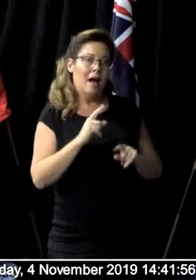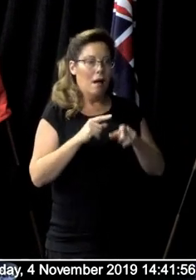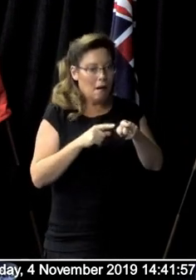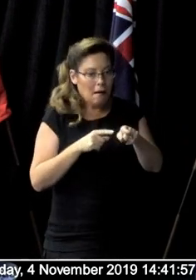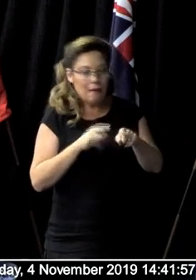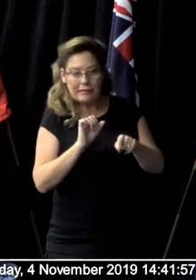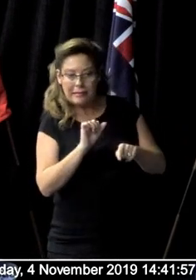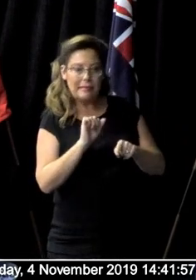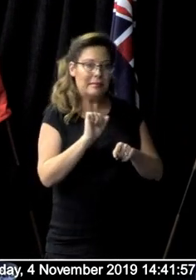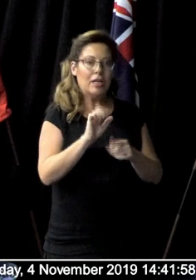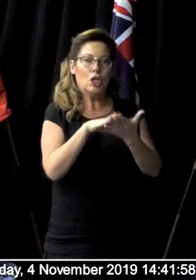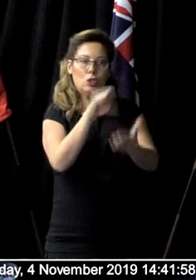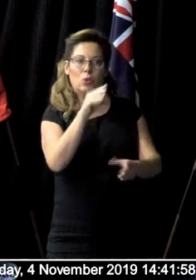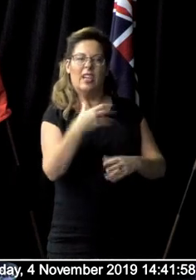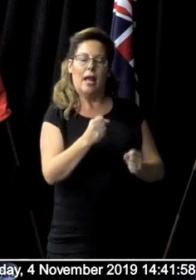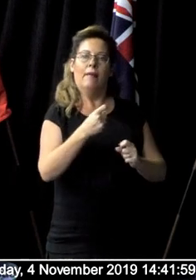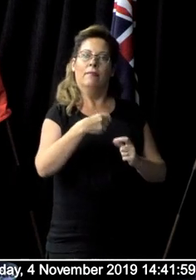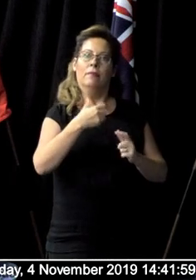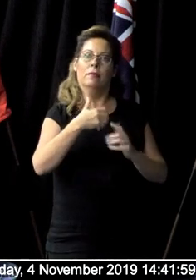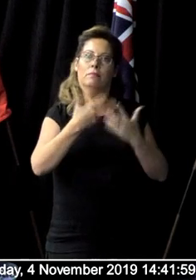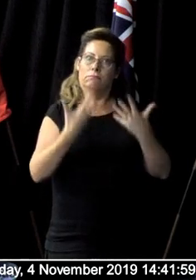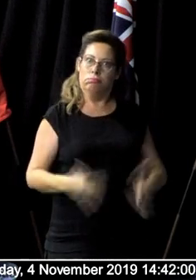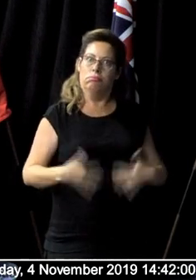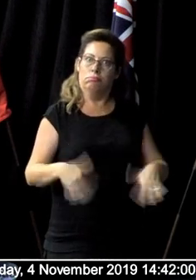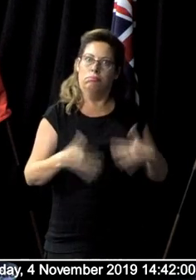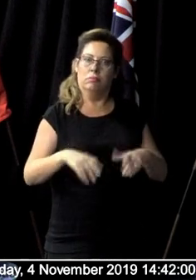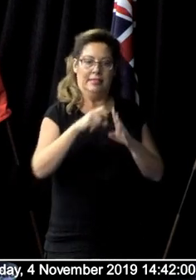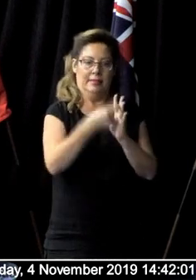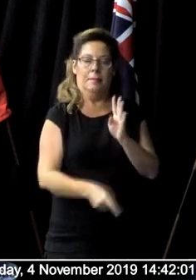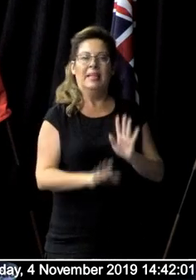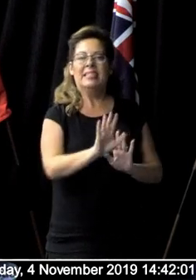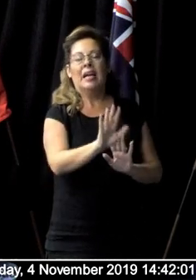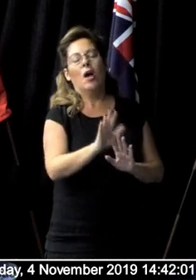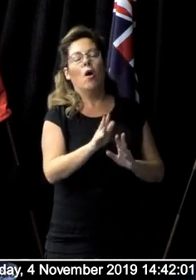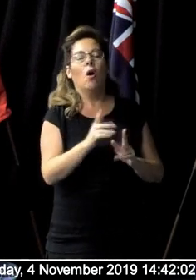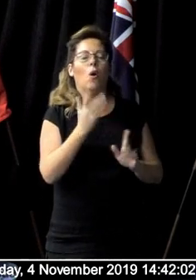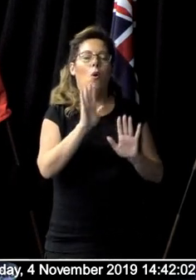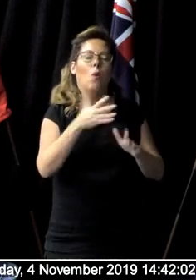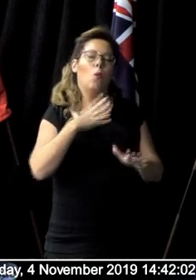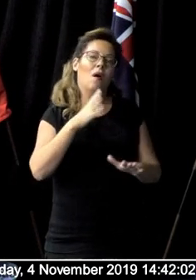significant disability, that the student just ease into the school year.